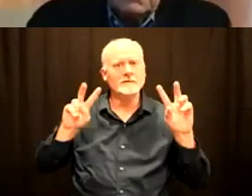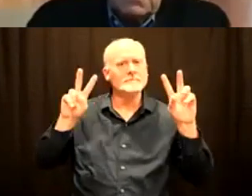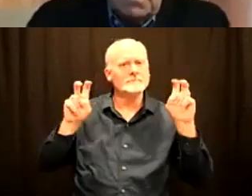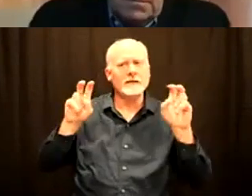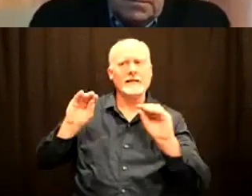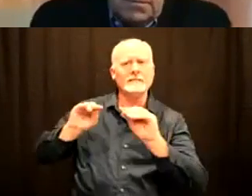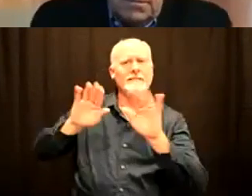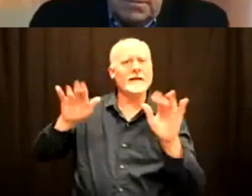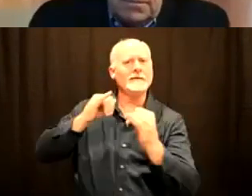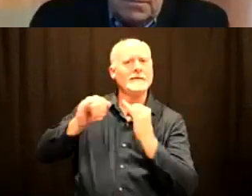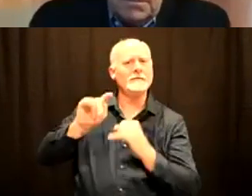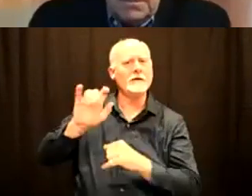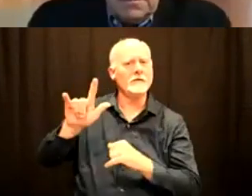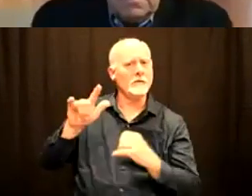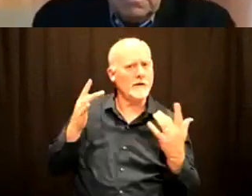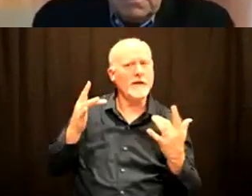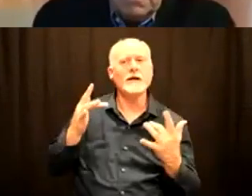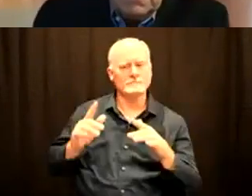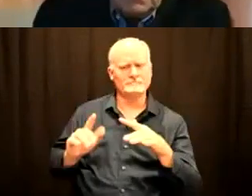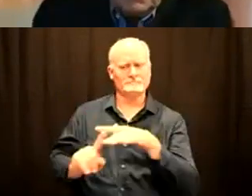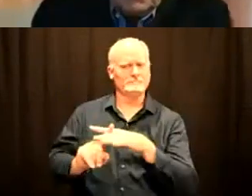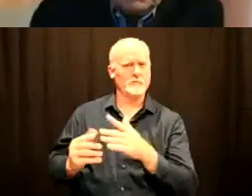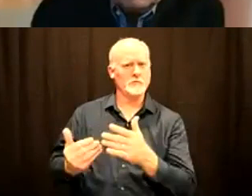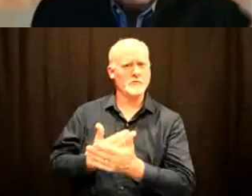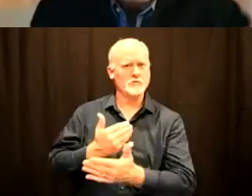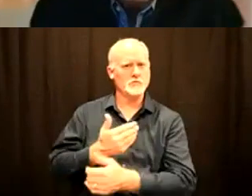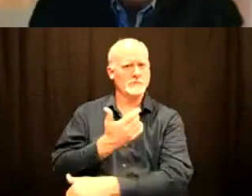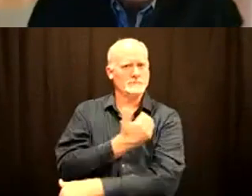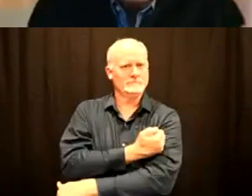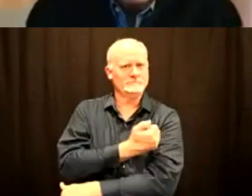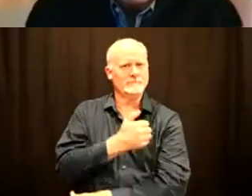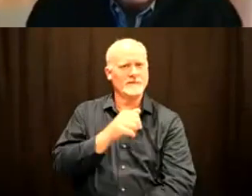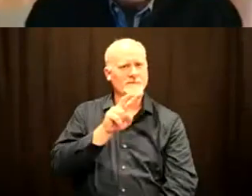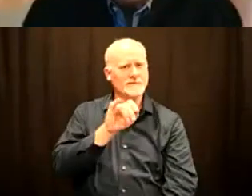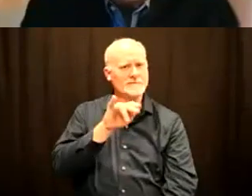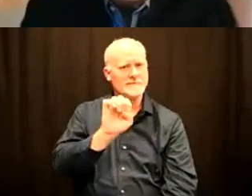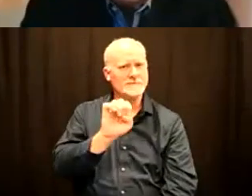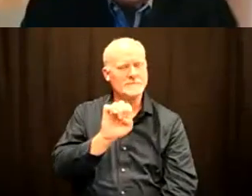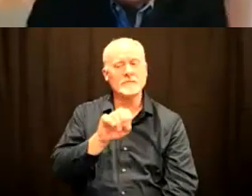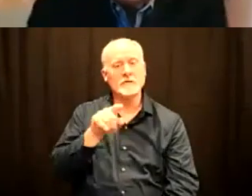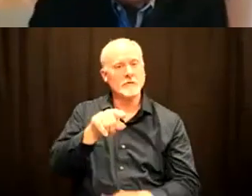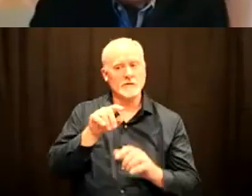with the advent of the new vaccines your opportunity to get a safe and effective vaccine